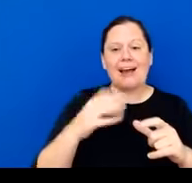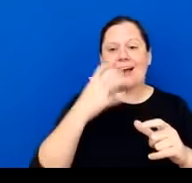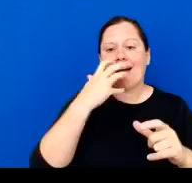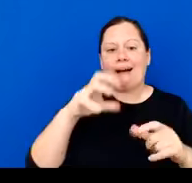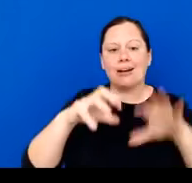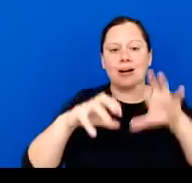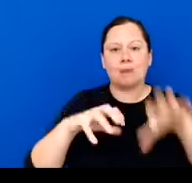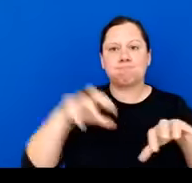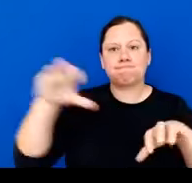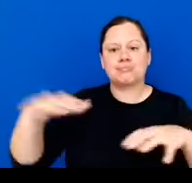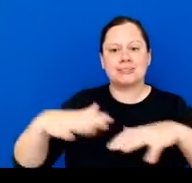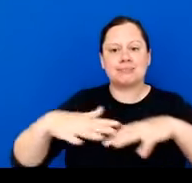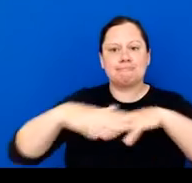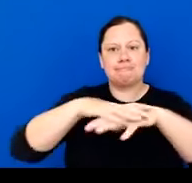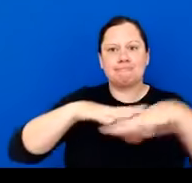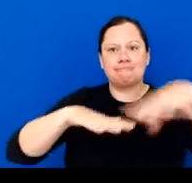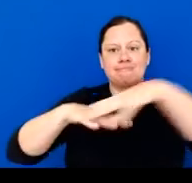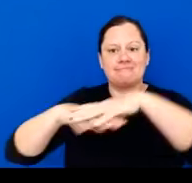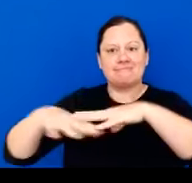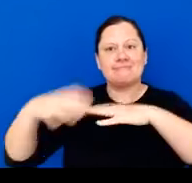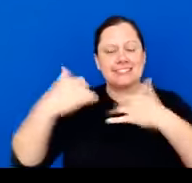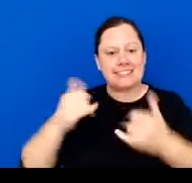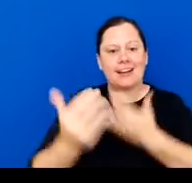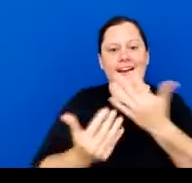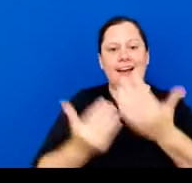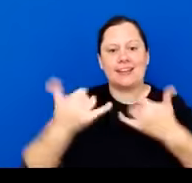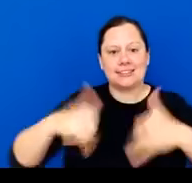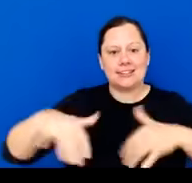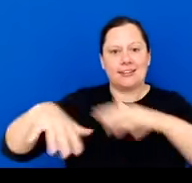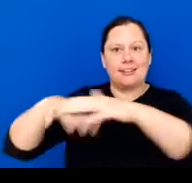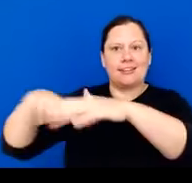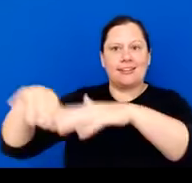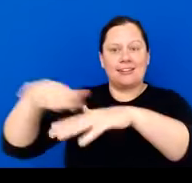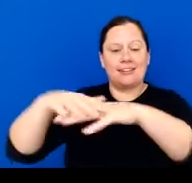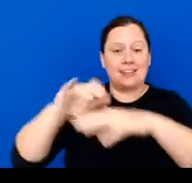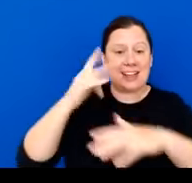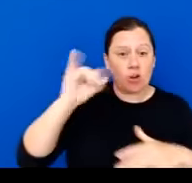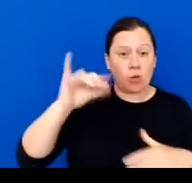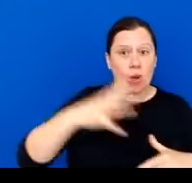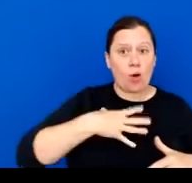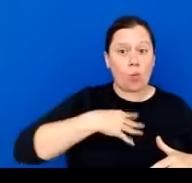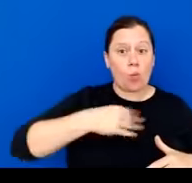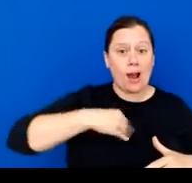the white big white patches you see scattered around that's cloud cover so